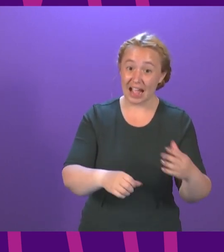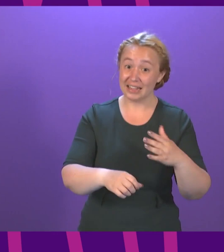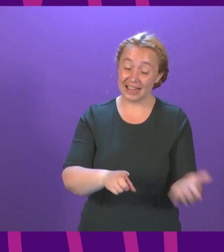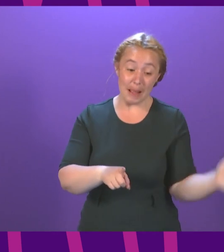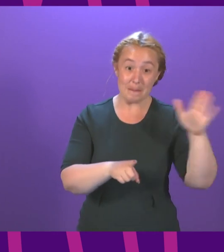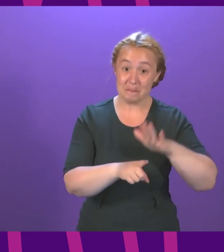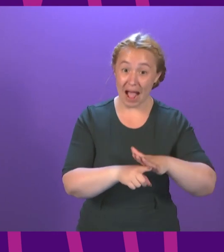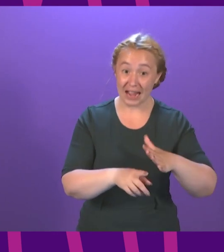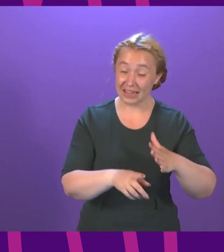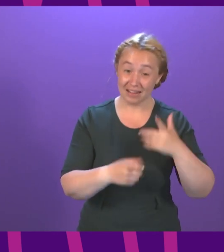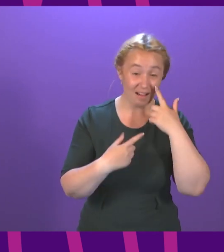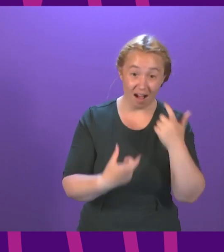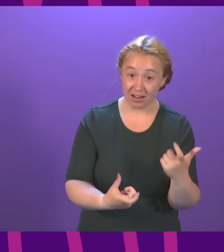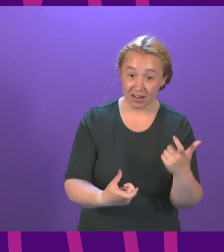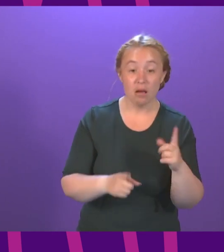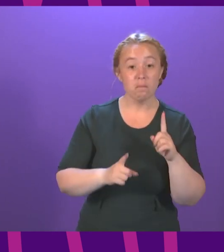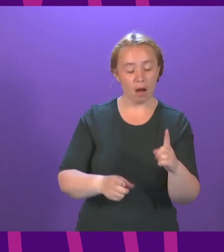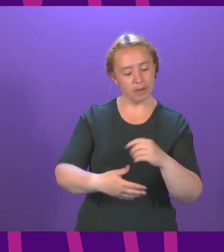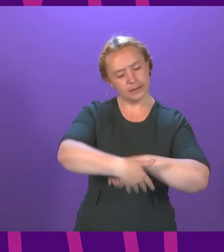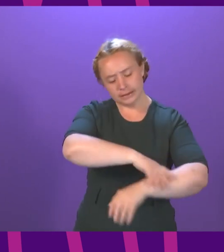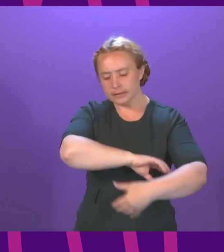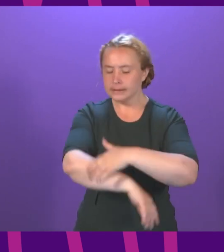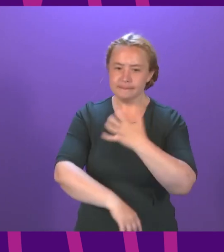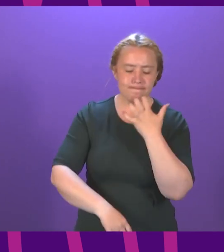yet they have done what is necessary with incredible dedication.